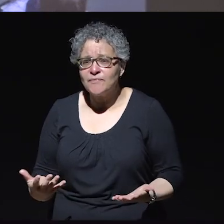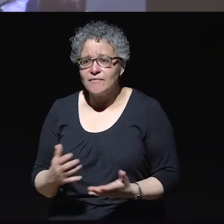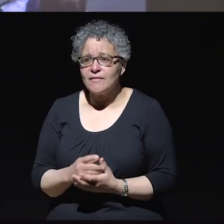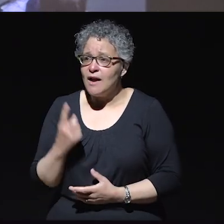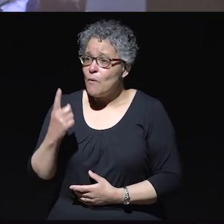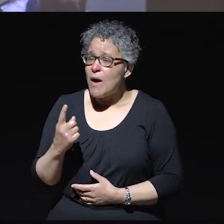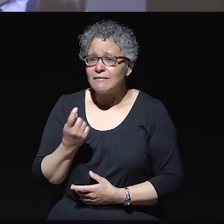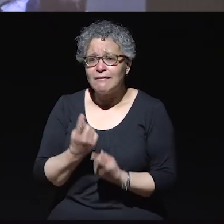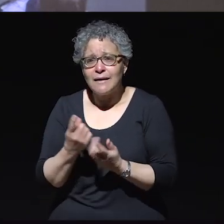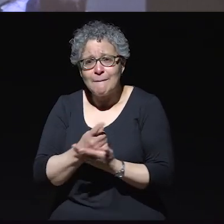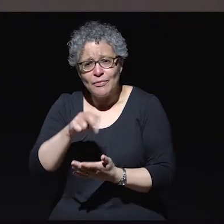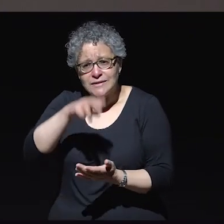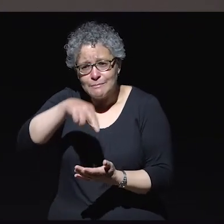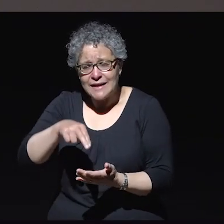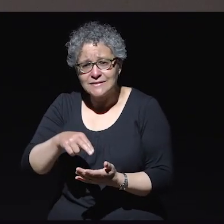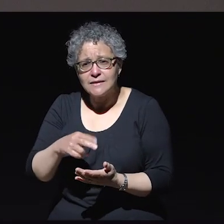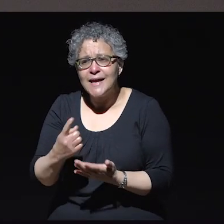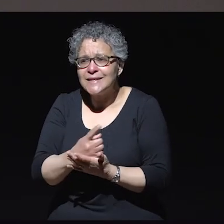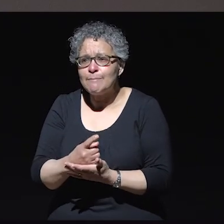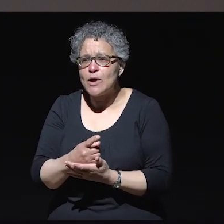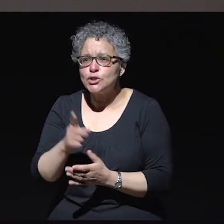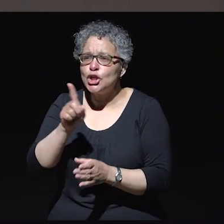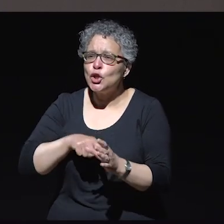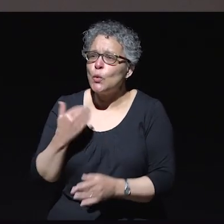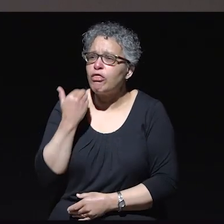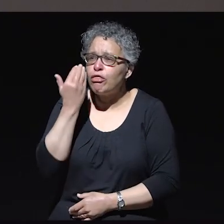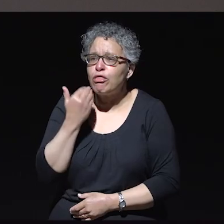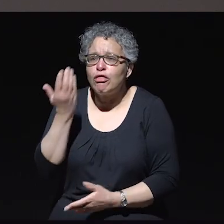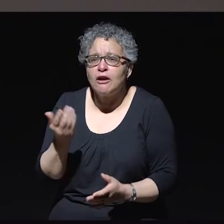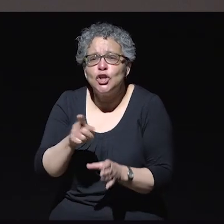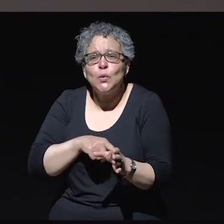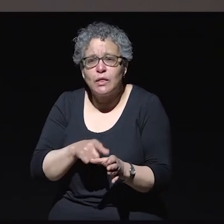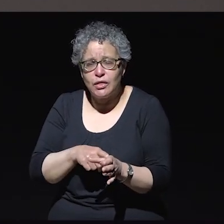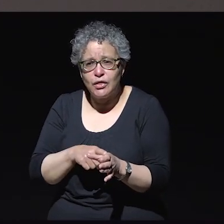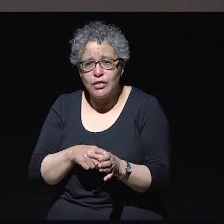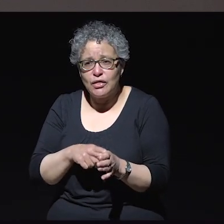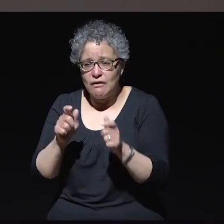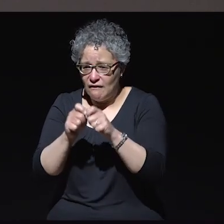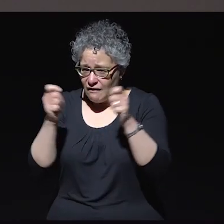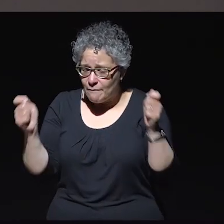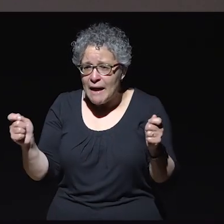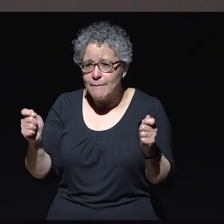is that it's a painting of youth. And this article in the Daily Mail, which came out at around the same time,